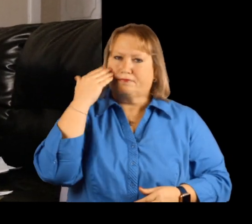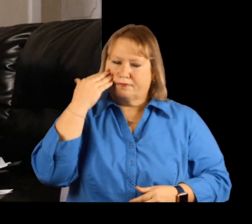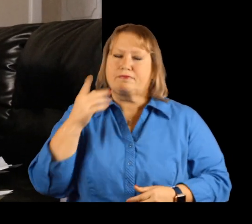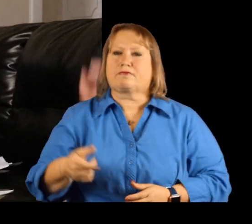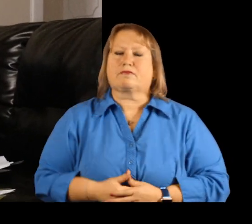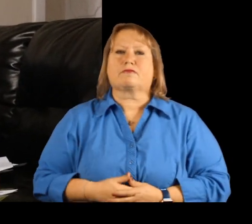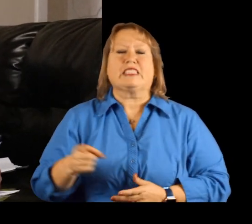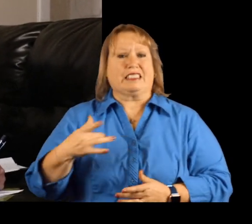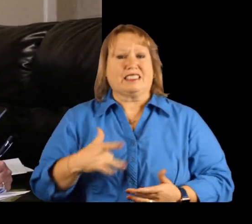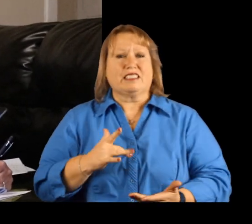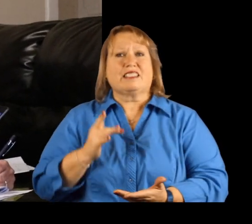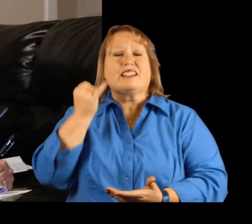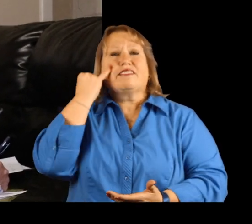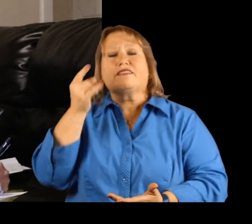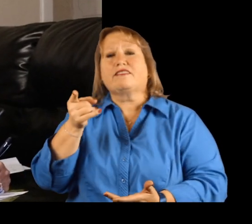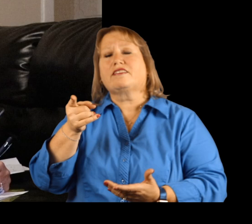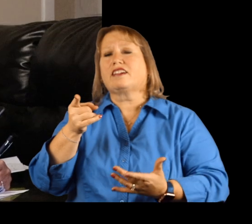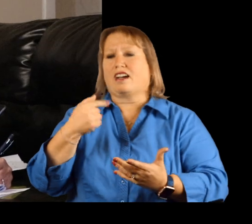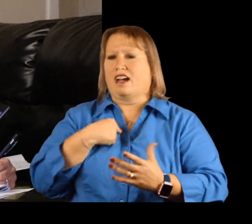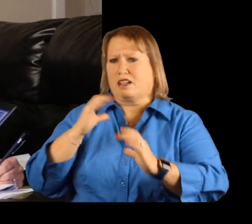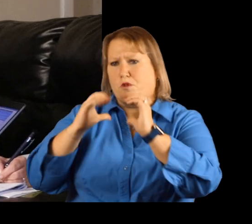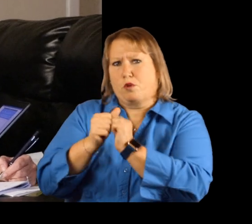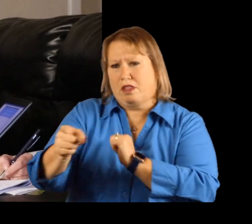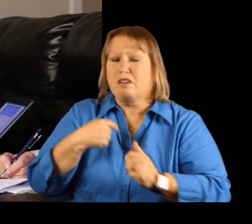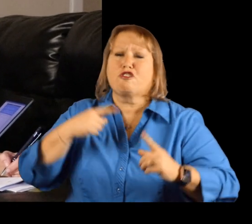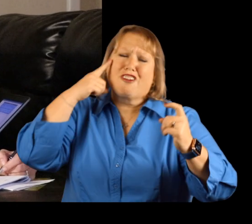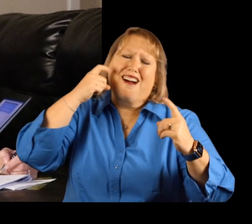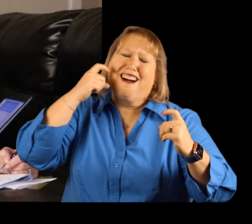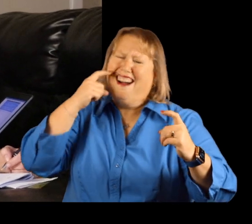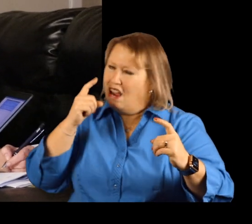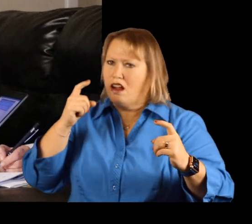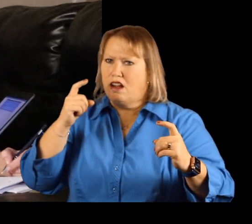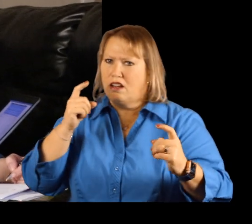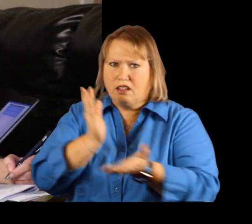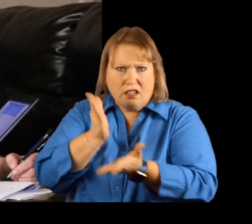Does he stop crying when someone communicates with him using words? Yes.